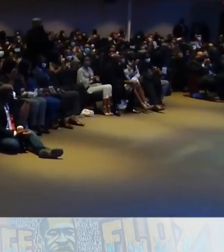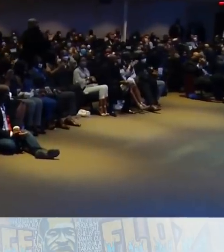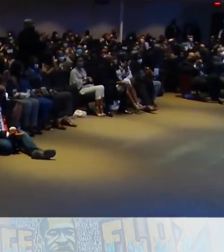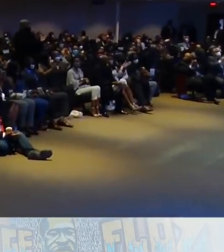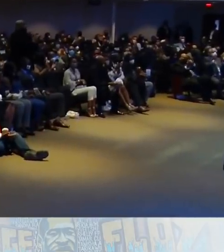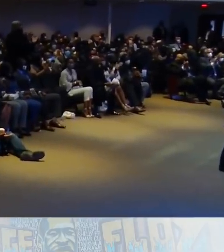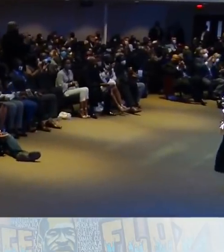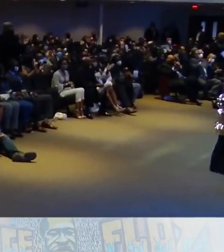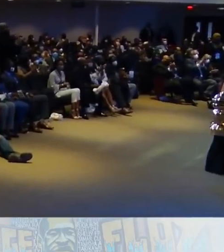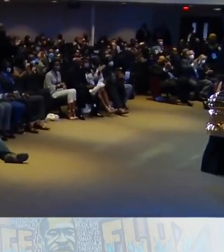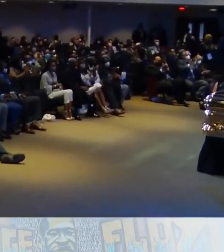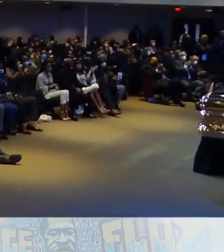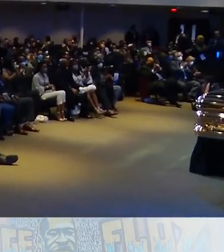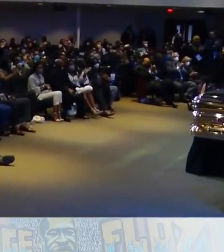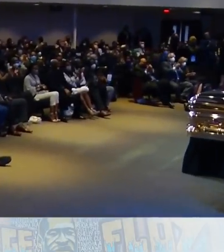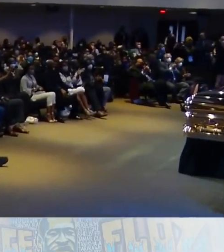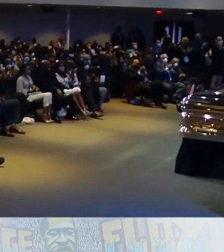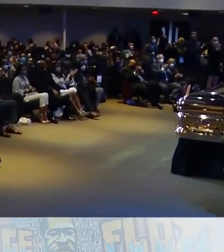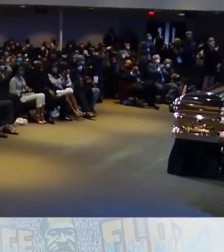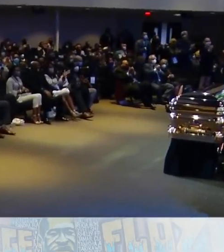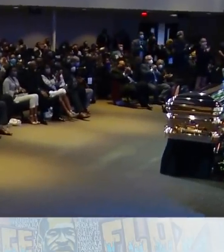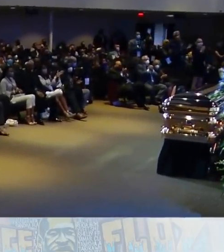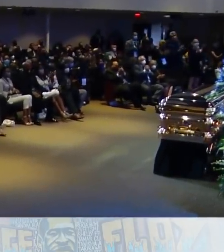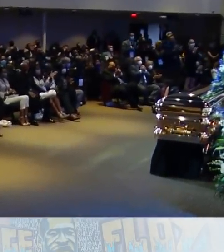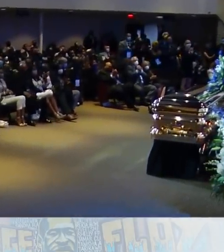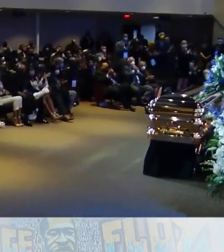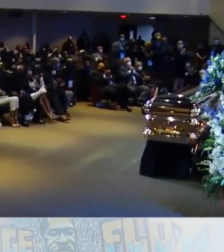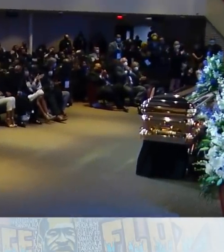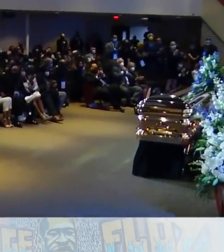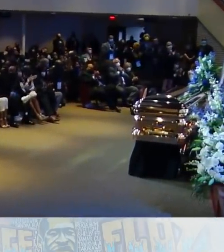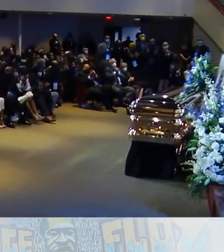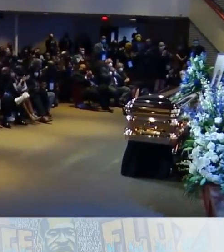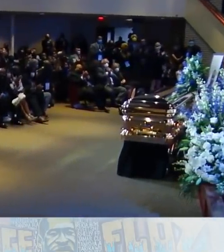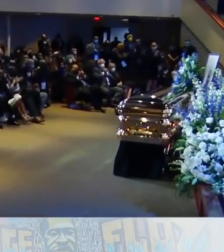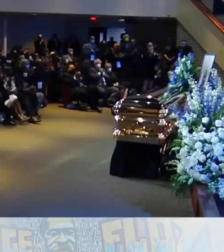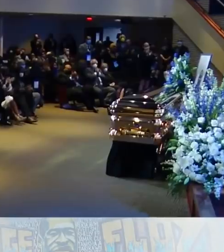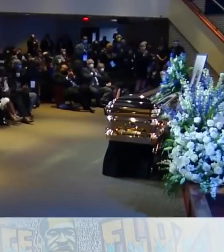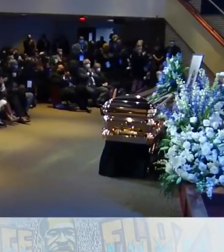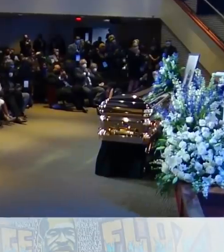WE WON A CHAMPIONSHIP. SO, ON THAT END, I END IT ALL. THANK YOU.